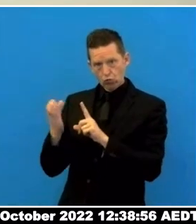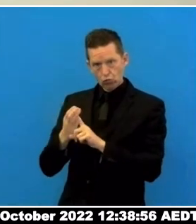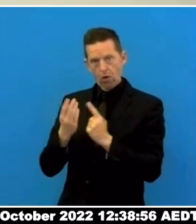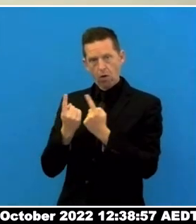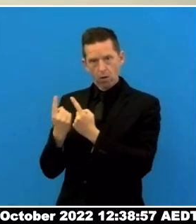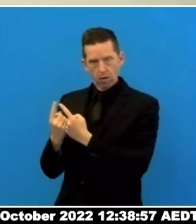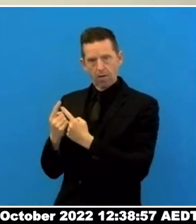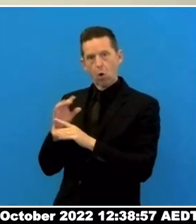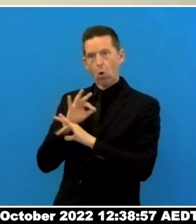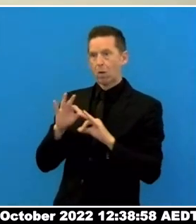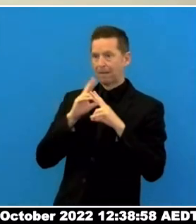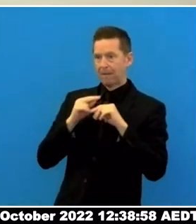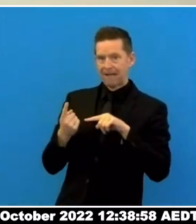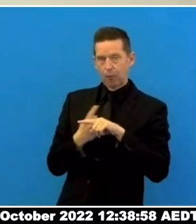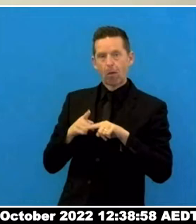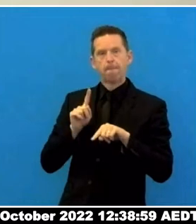to access mental health services, for instance.